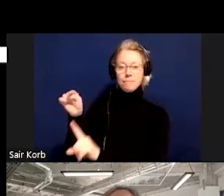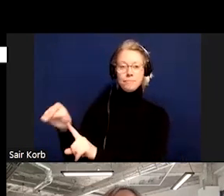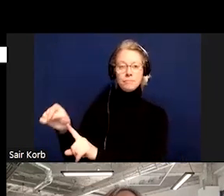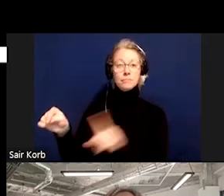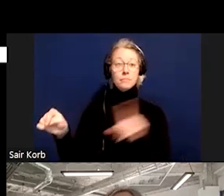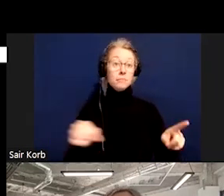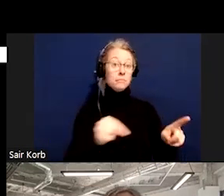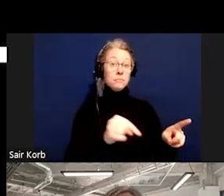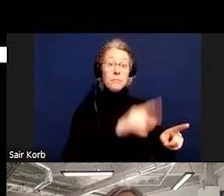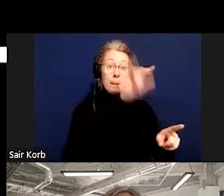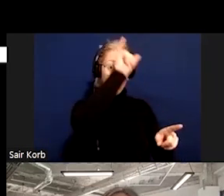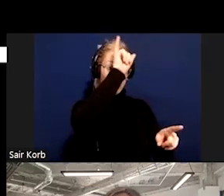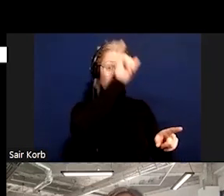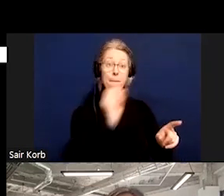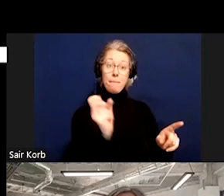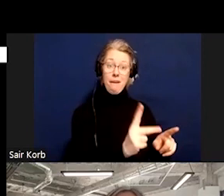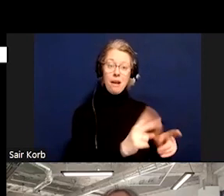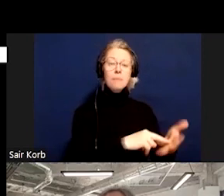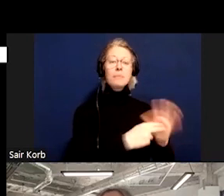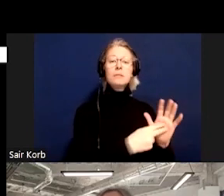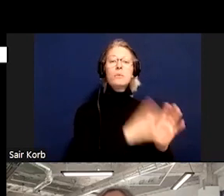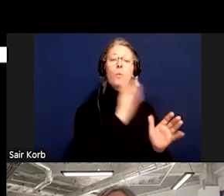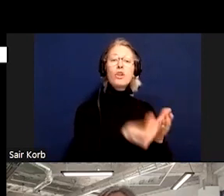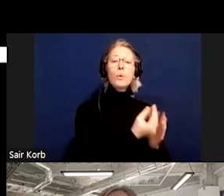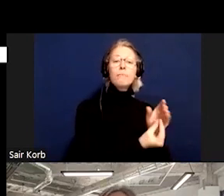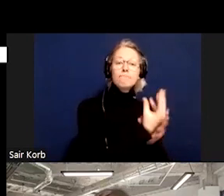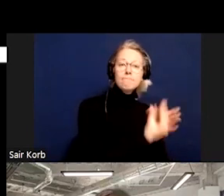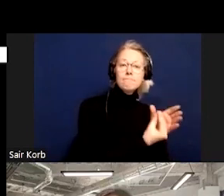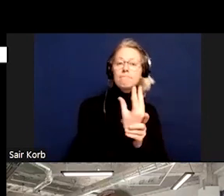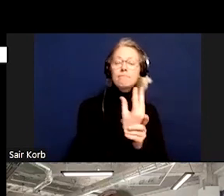those other animal species, and like when Autumn talks about the fungi, like right down